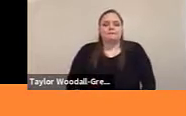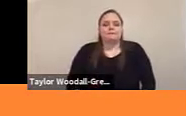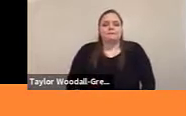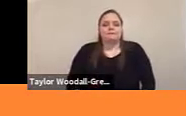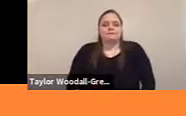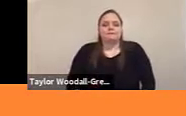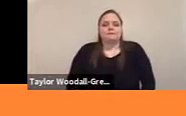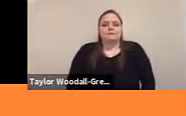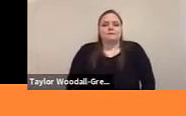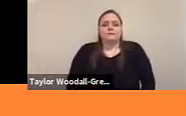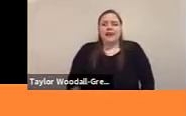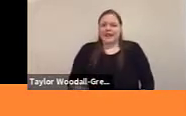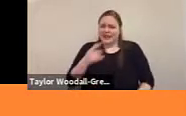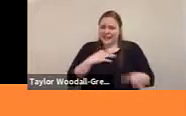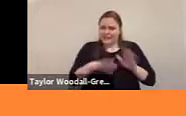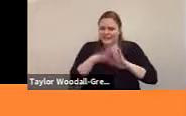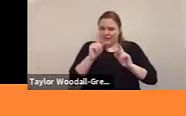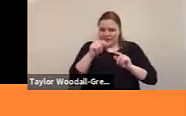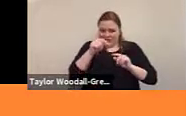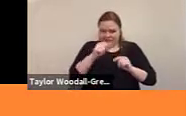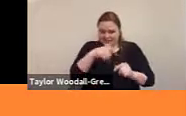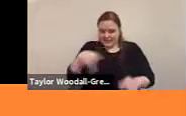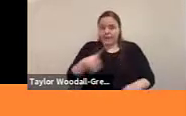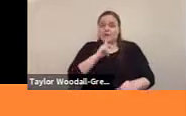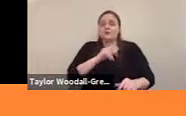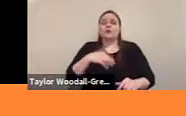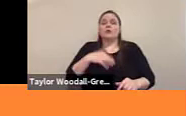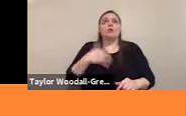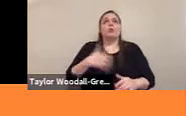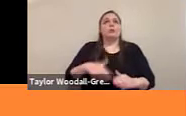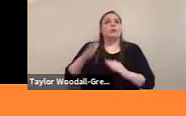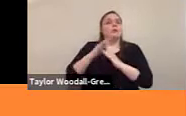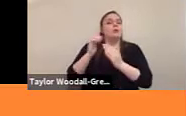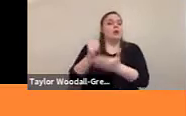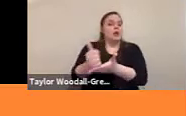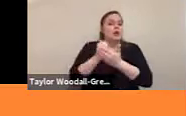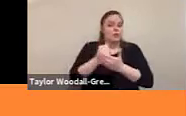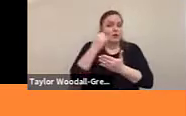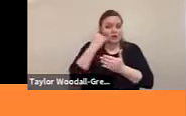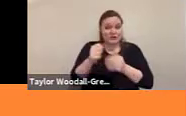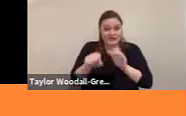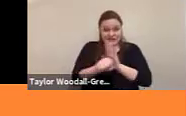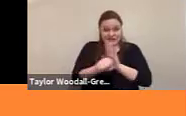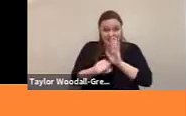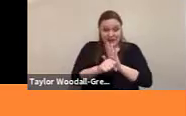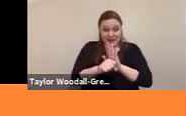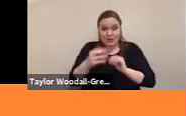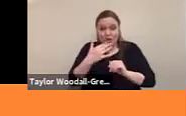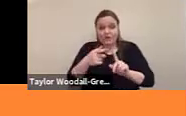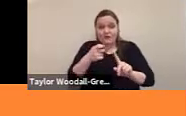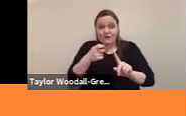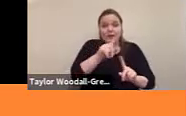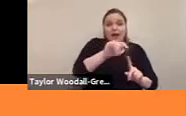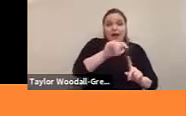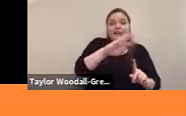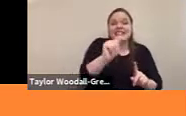And I find that this app is extremely helpful when you need to sample color from a tint of color, say, 50% of a color.